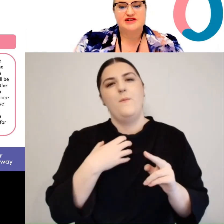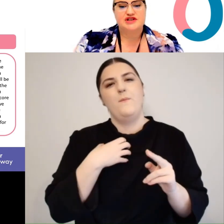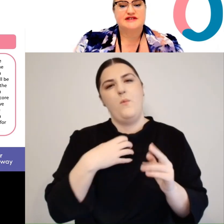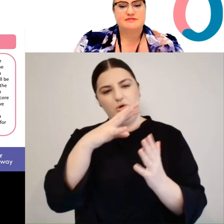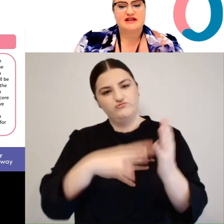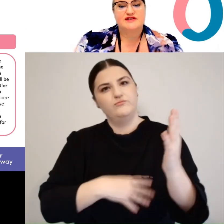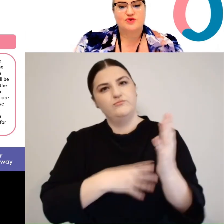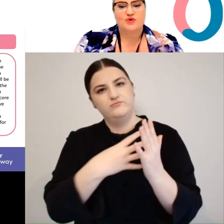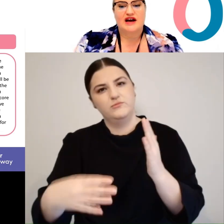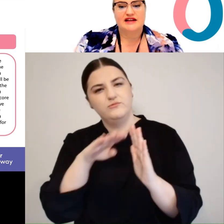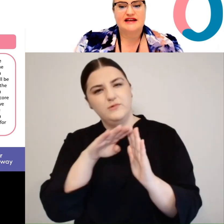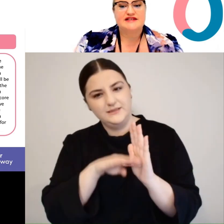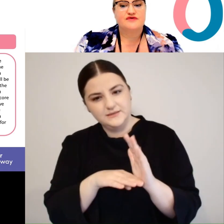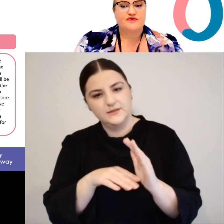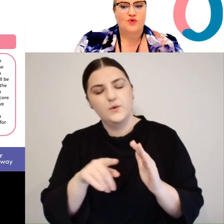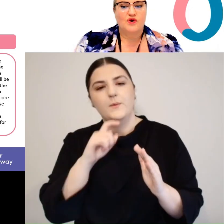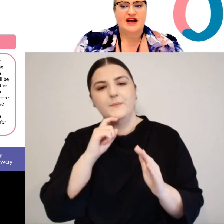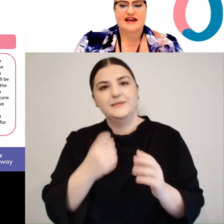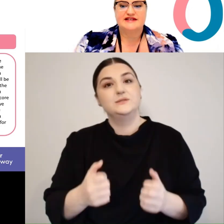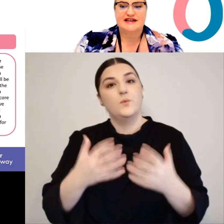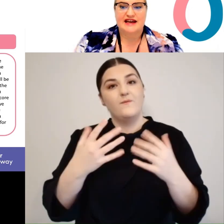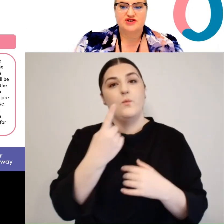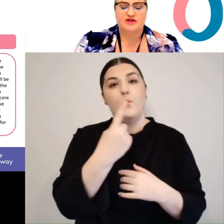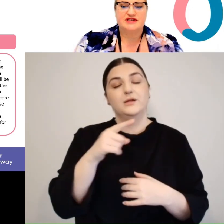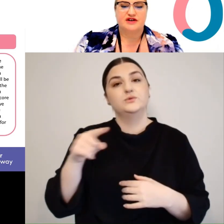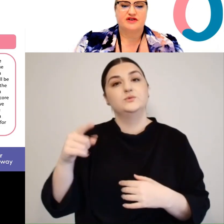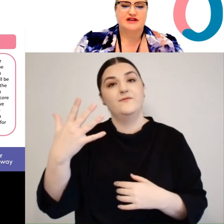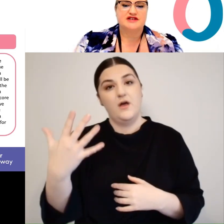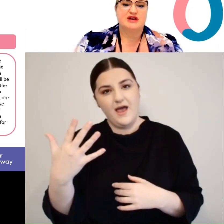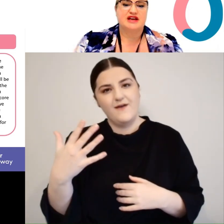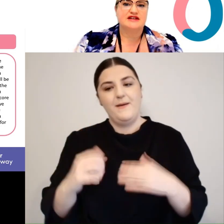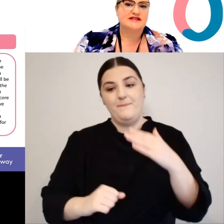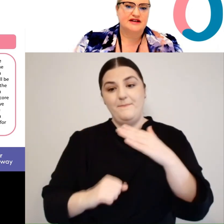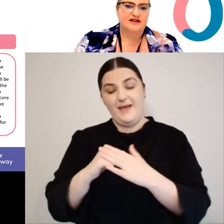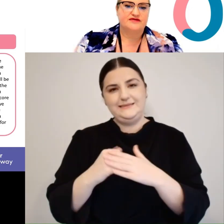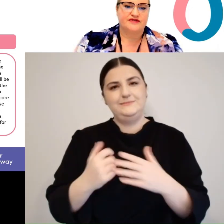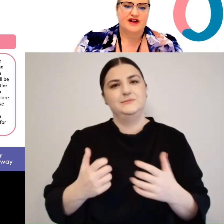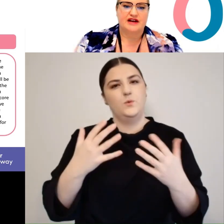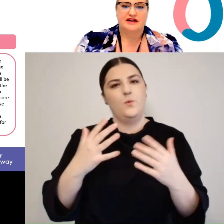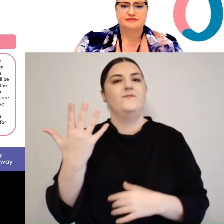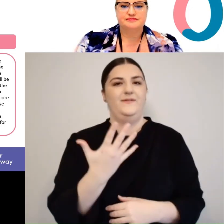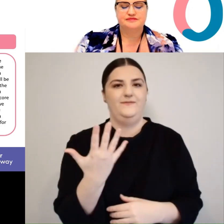Applications must score at least four against each criterion to be considered for funding.